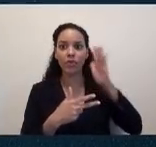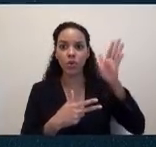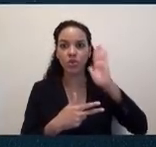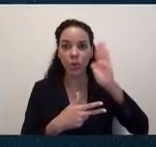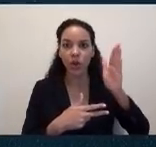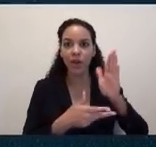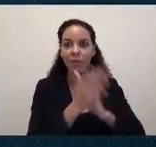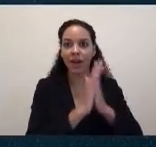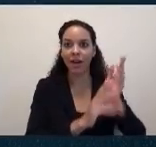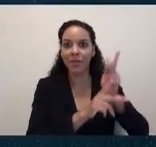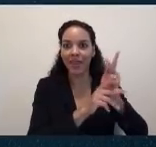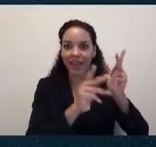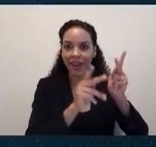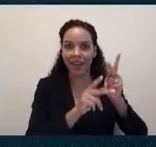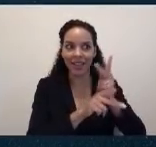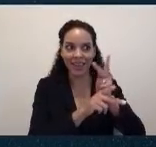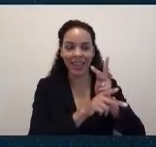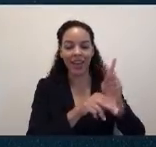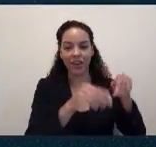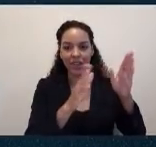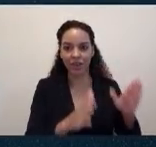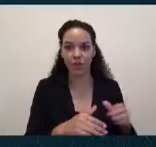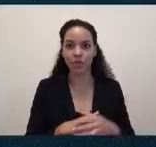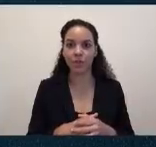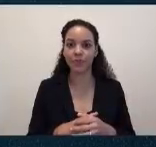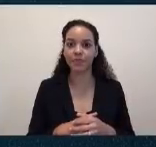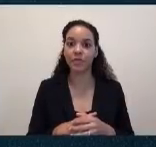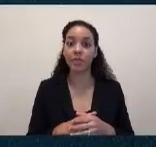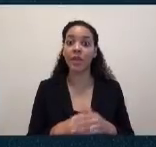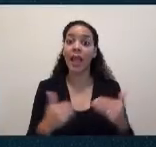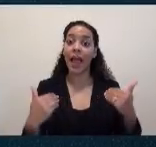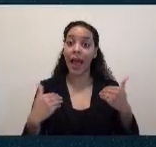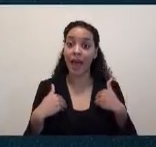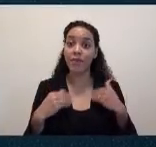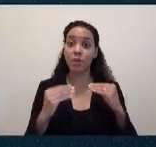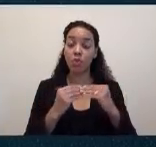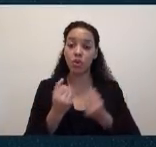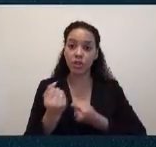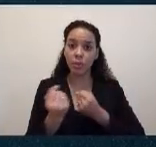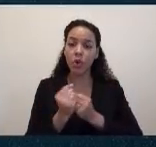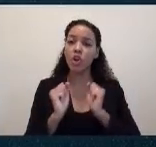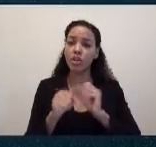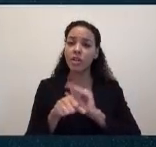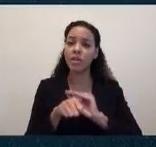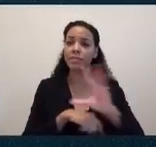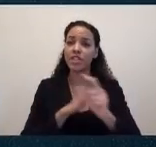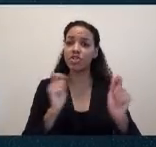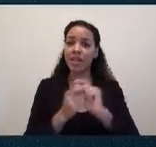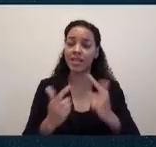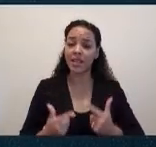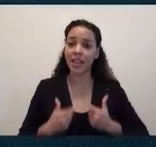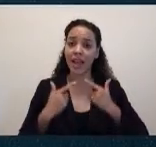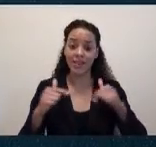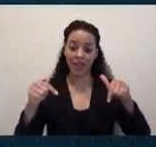could change our lives. These are all of our stories. And together, they tell a shared story